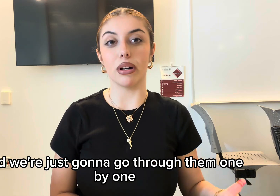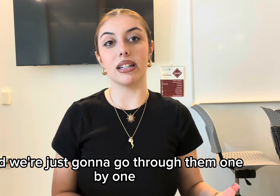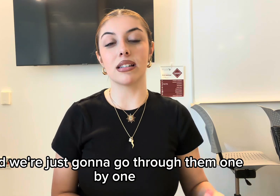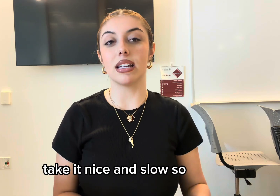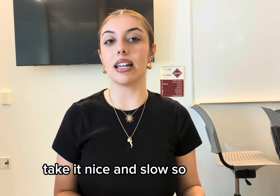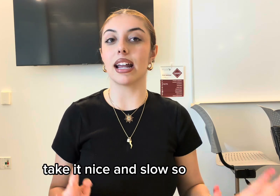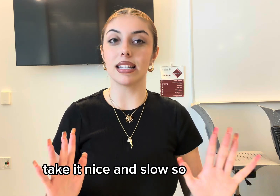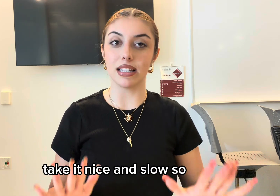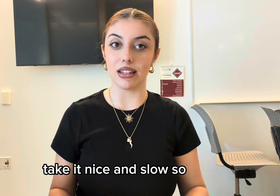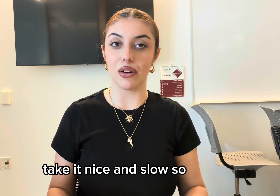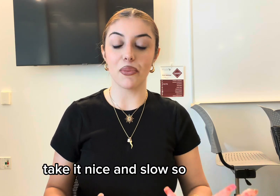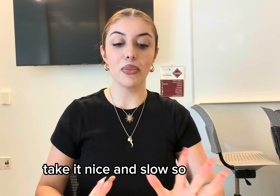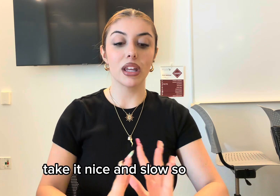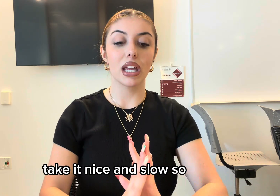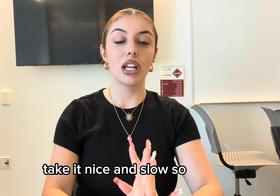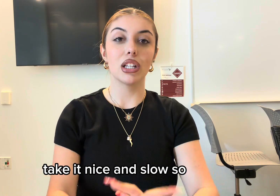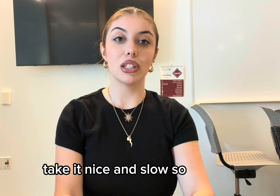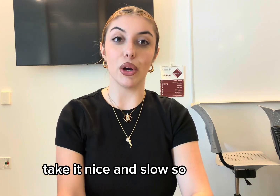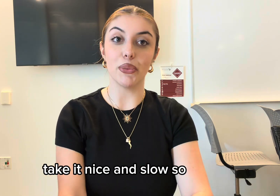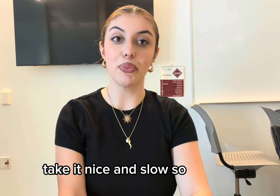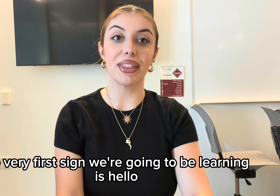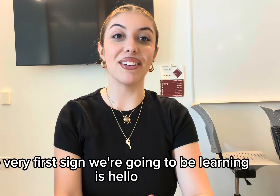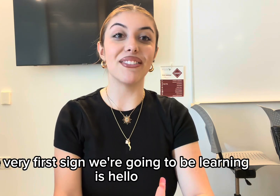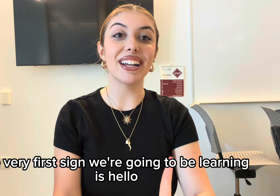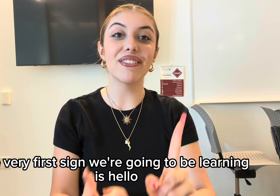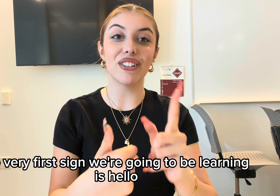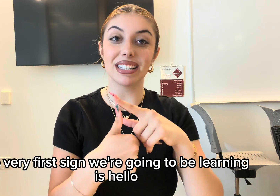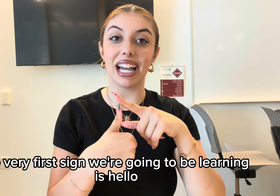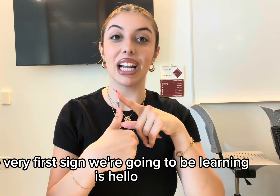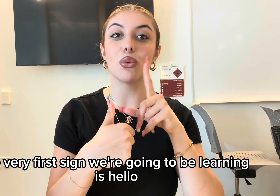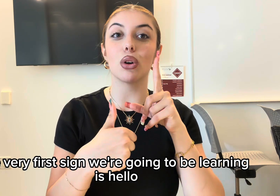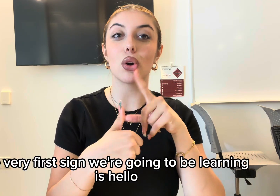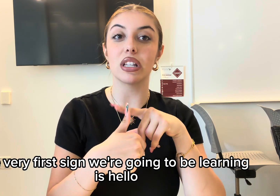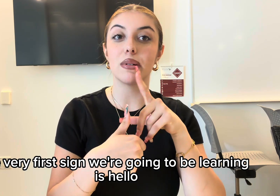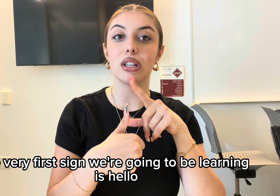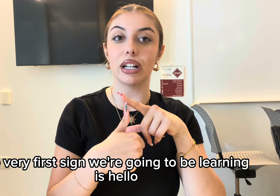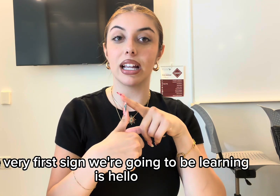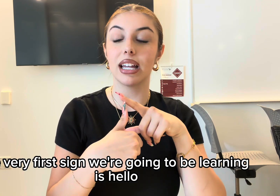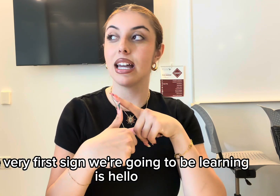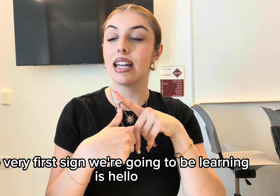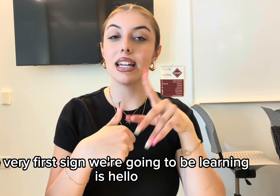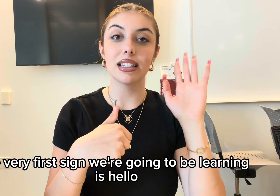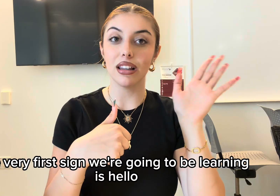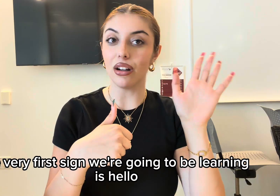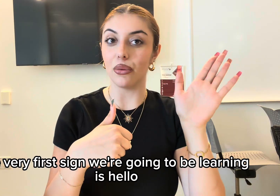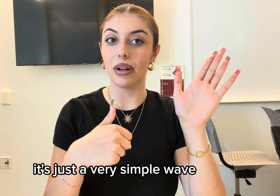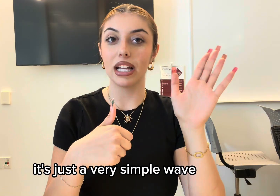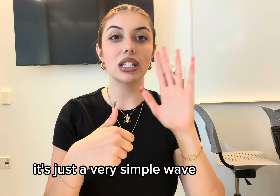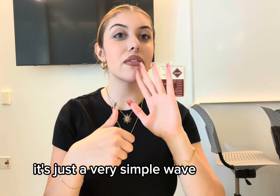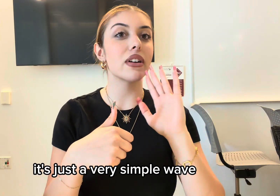one. Take it nice and slow. So the very first sign we're going to be learning is hello. It's just a